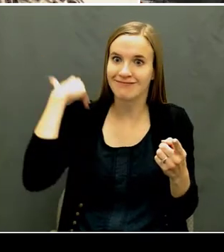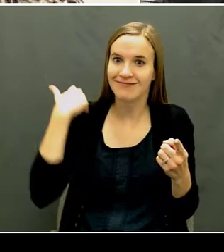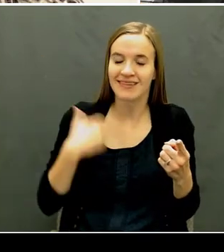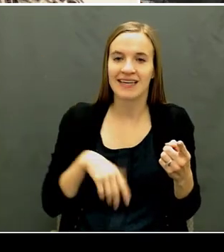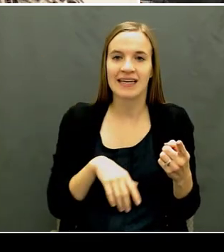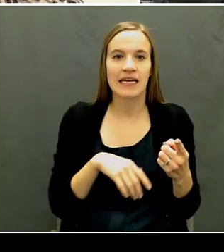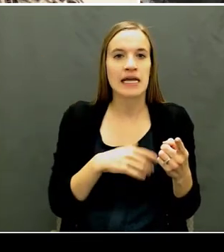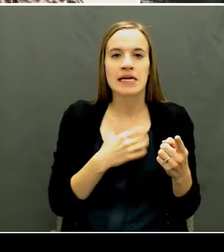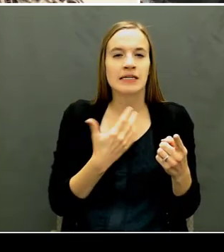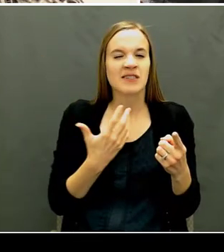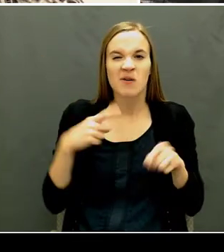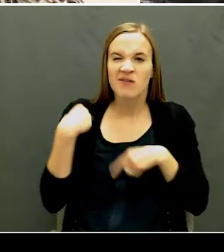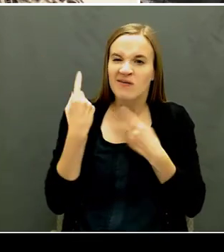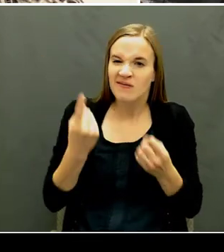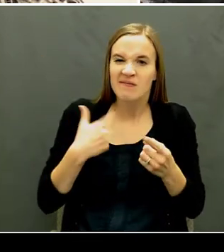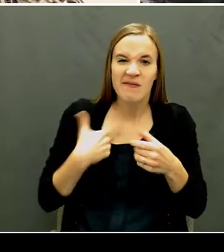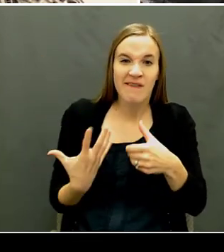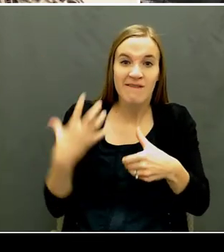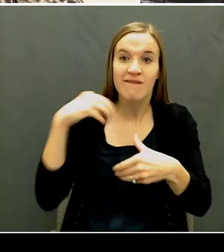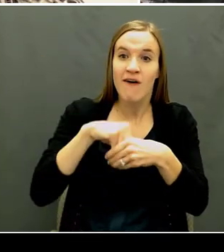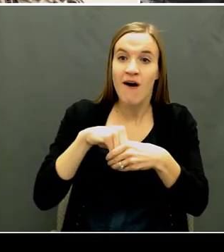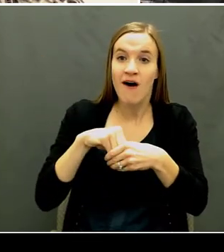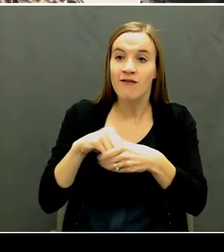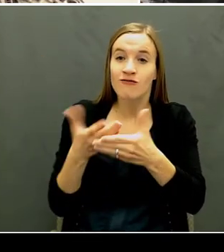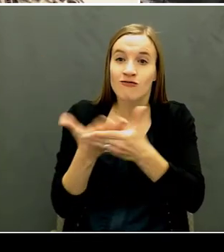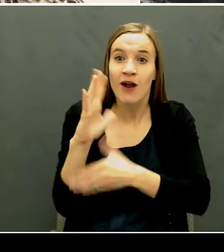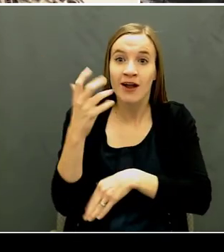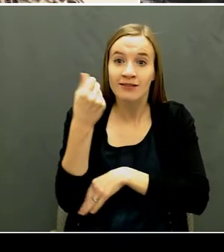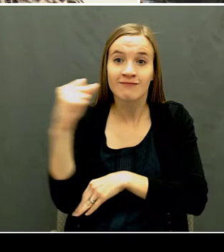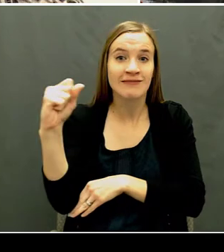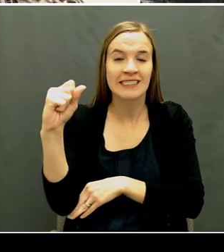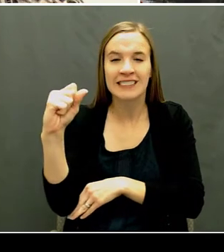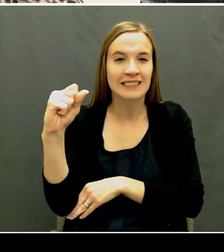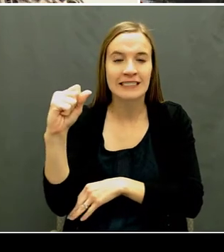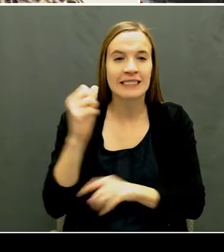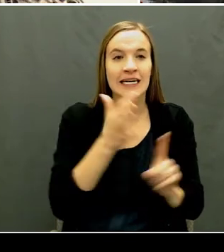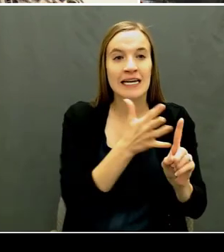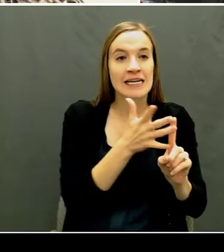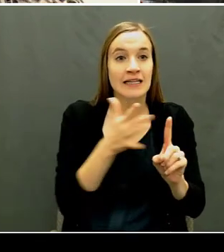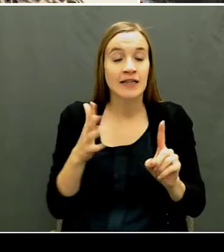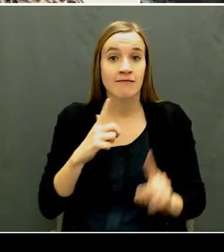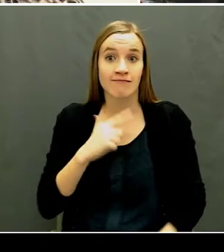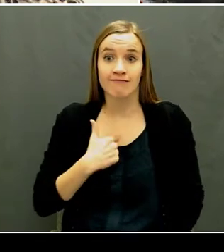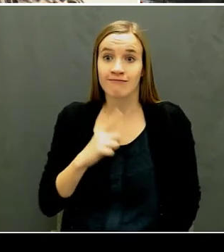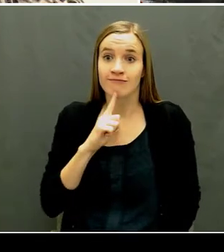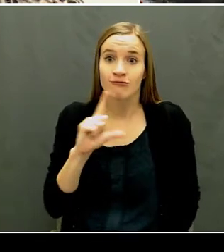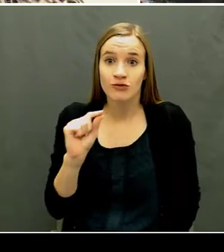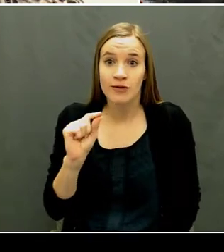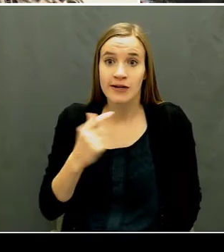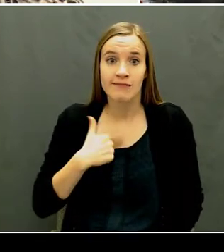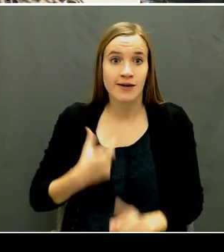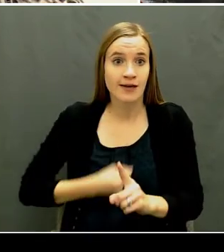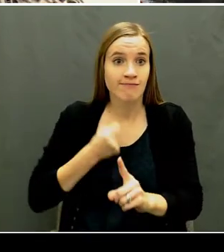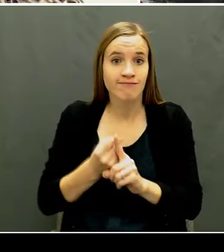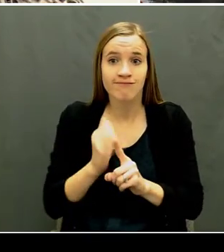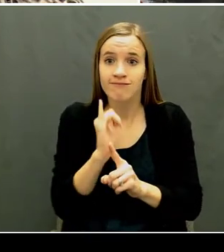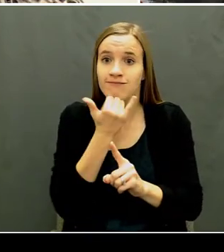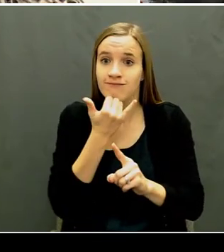injured around the age of 20, and ultimately went back to college, began to have experiences, you